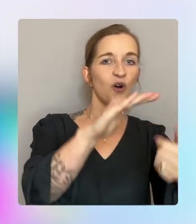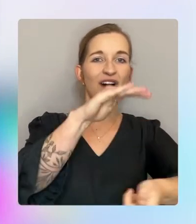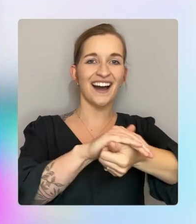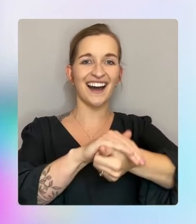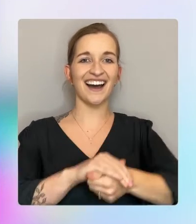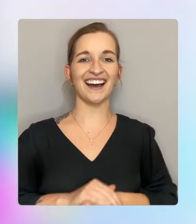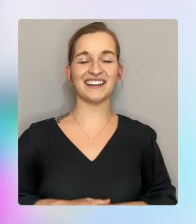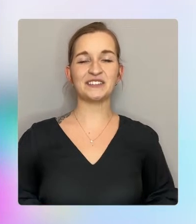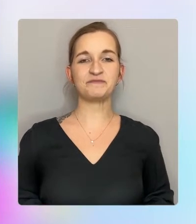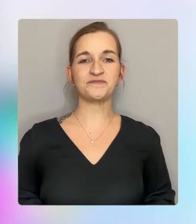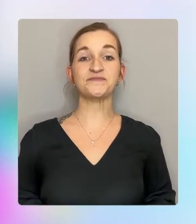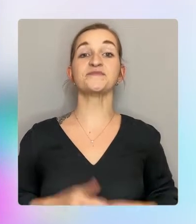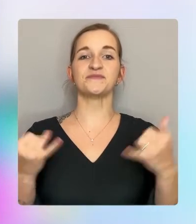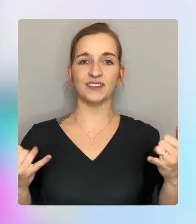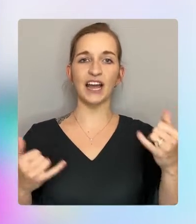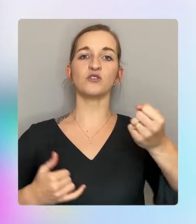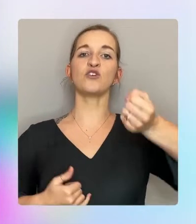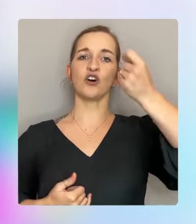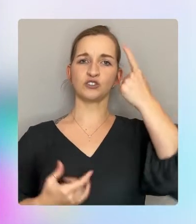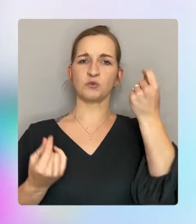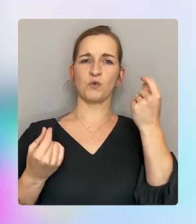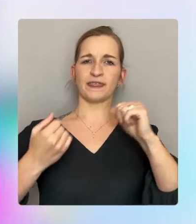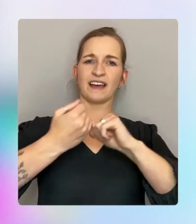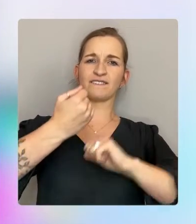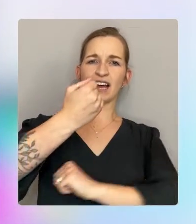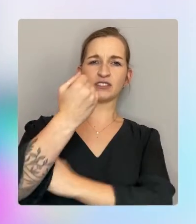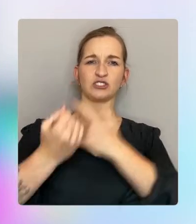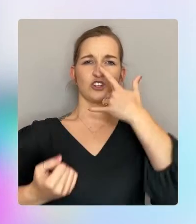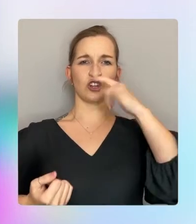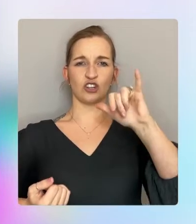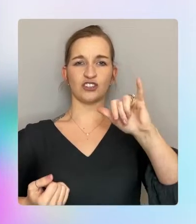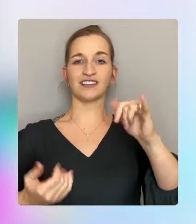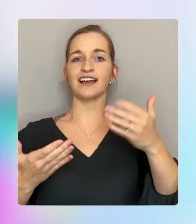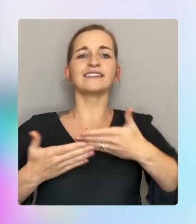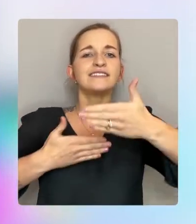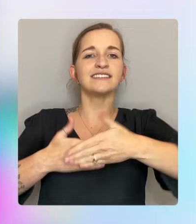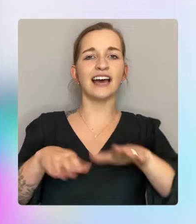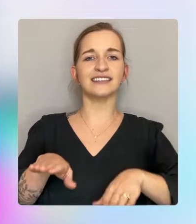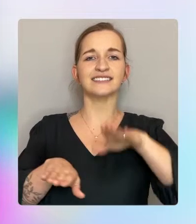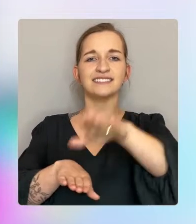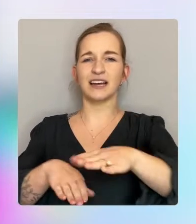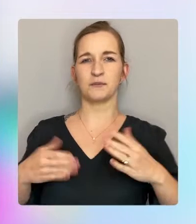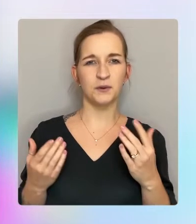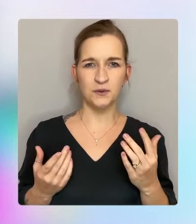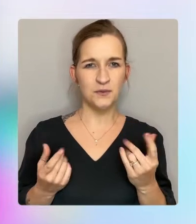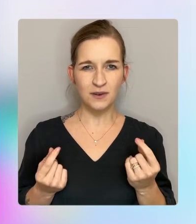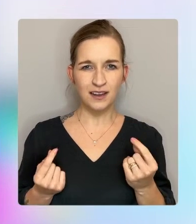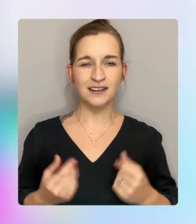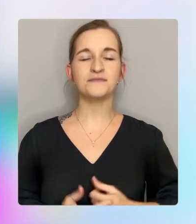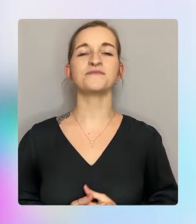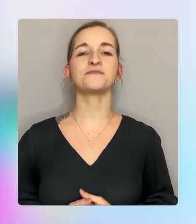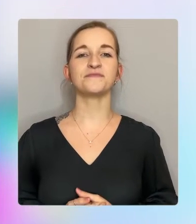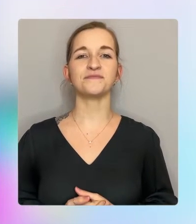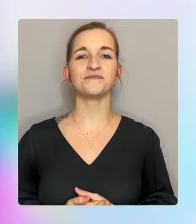Now that we understand the foundations of creating virtual objects, what's the next step towards making an interactive object?